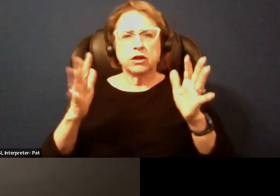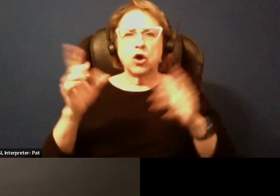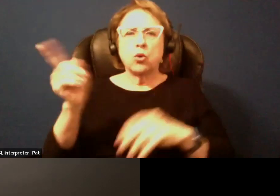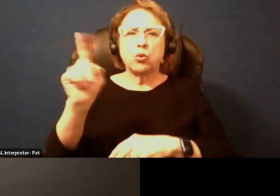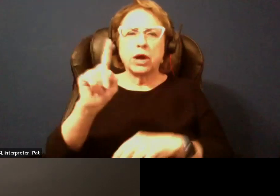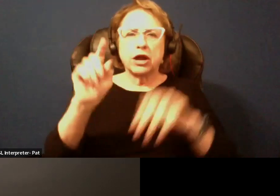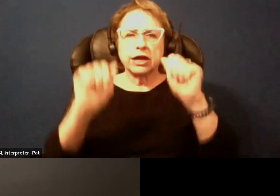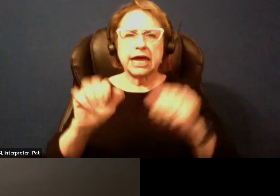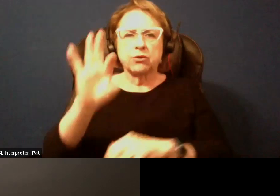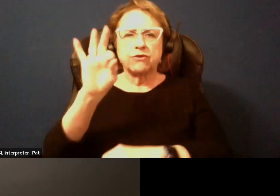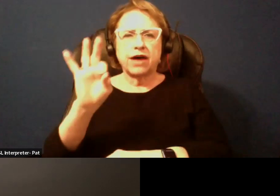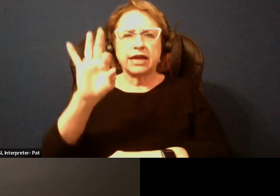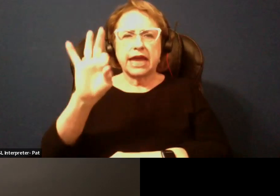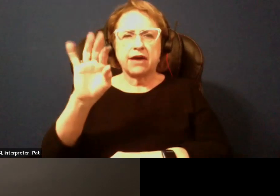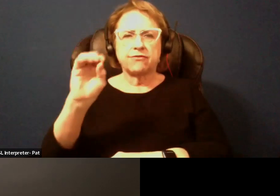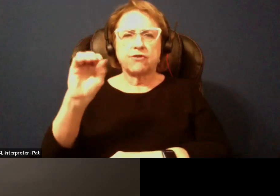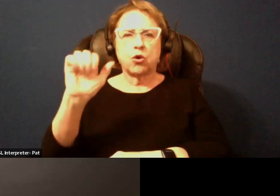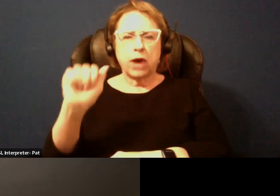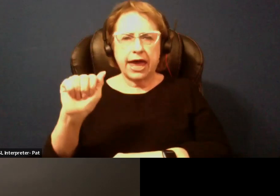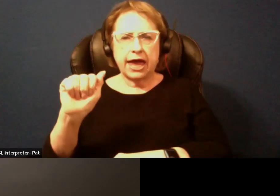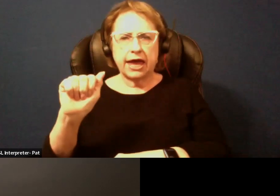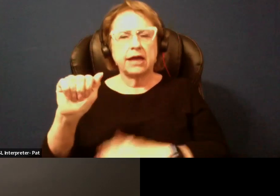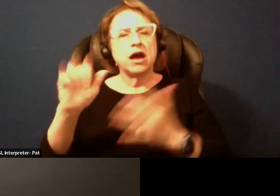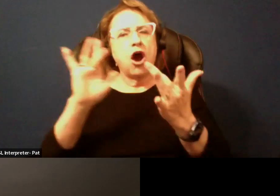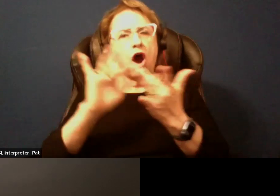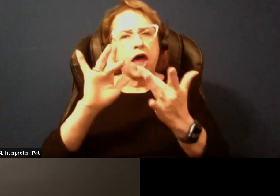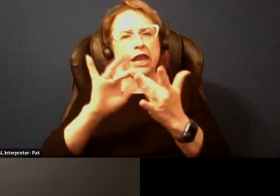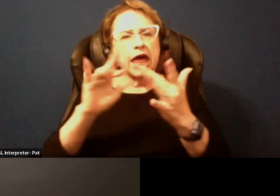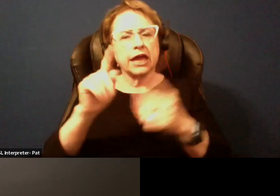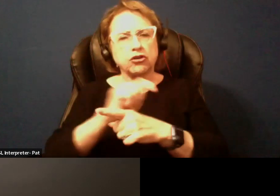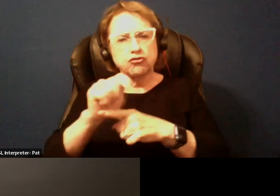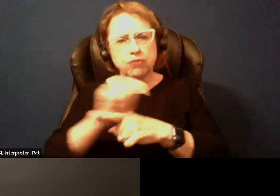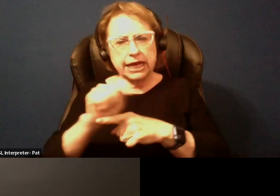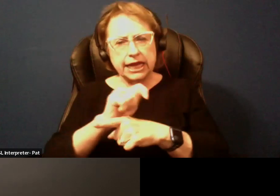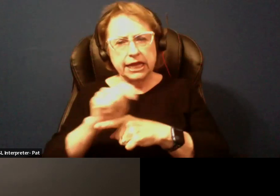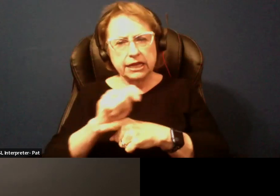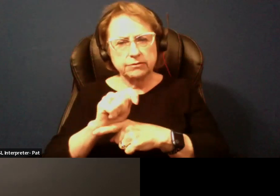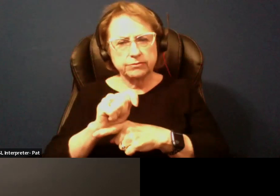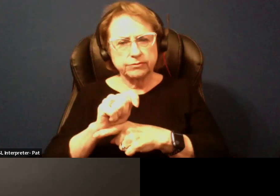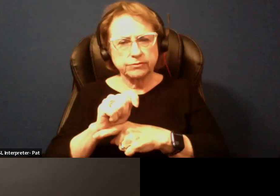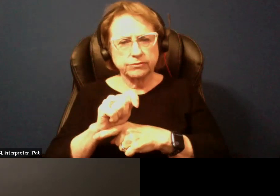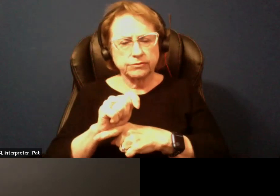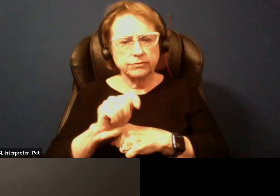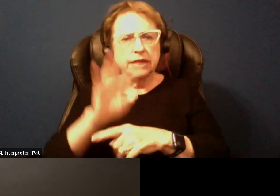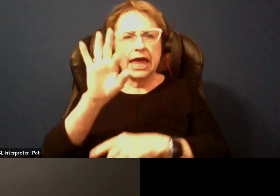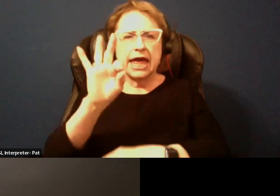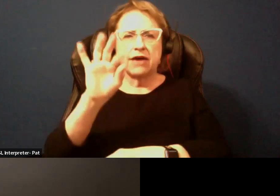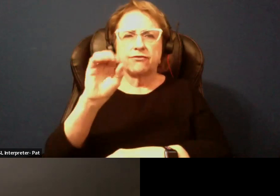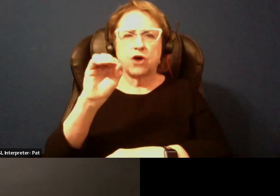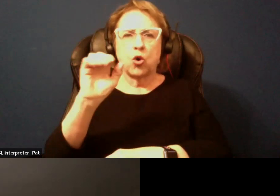FOA online training certifications, programs. Can you speak briefly speak on that. Foa.org really